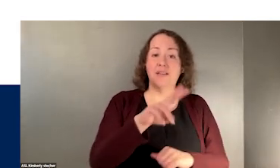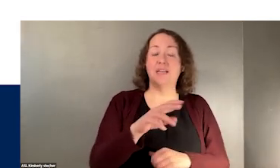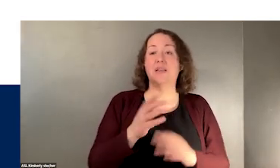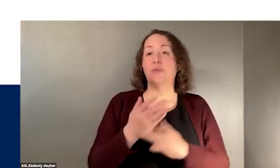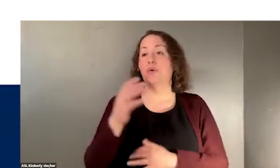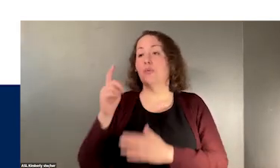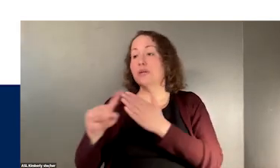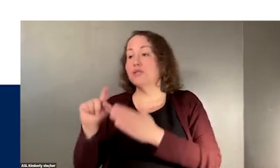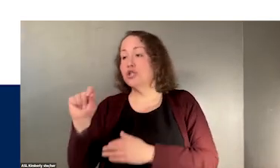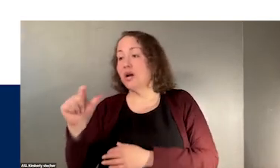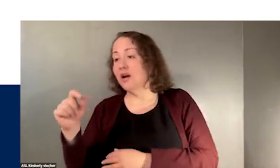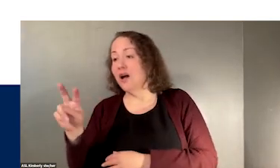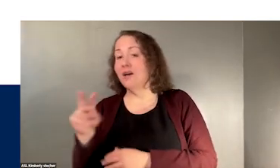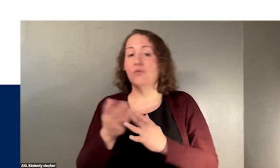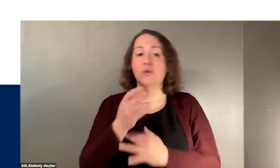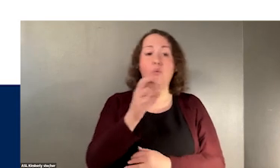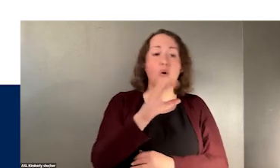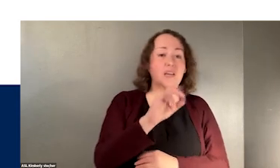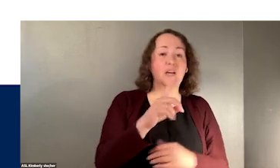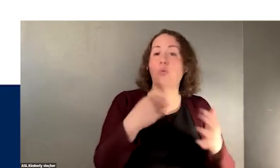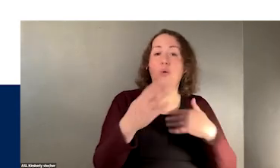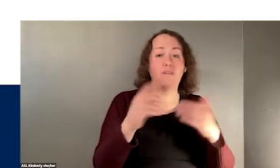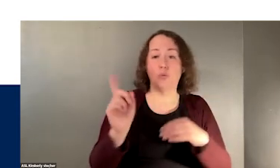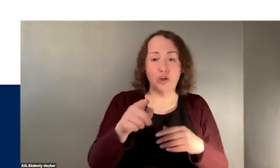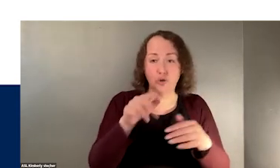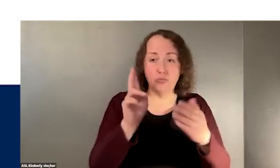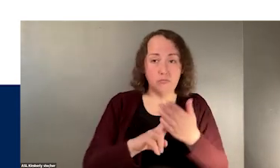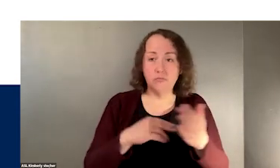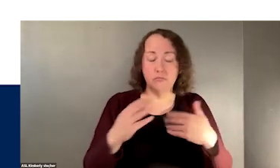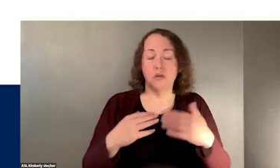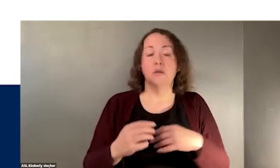or however you sign in, again, you click on your username.